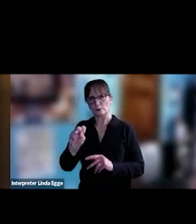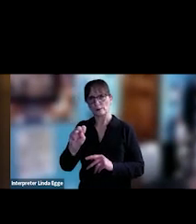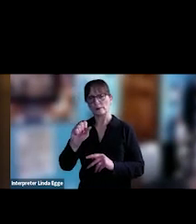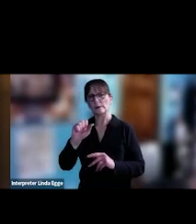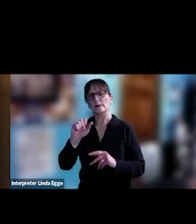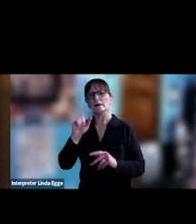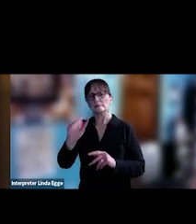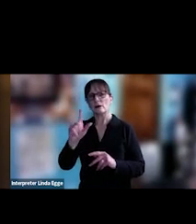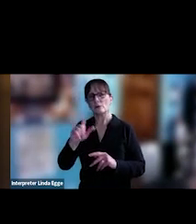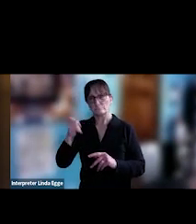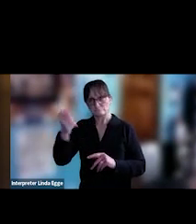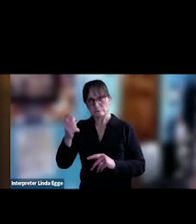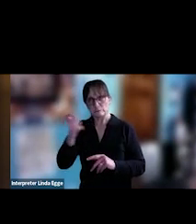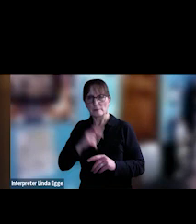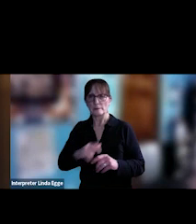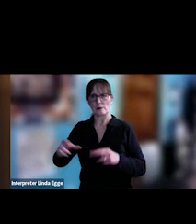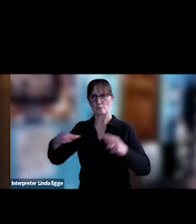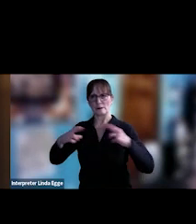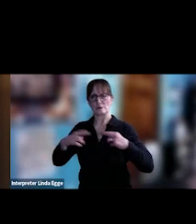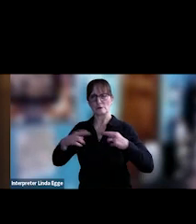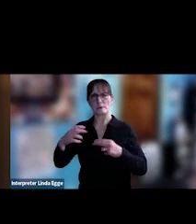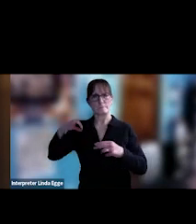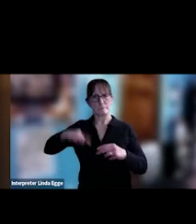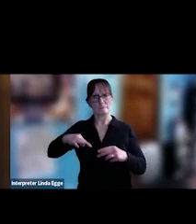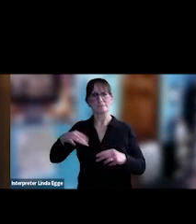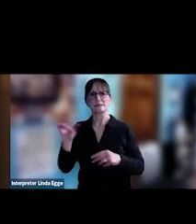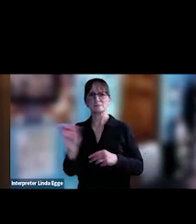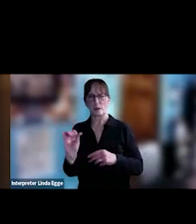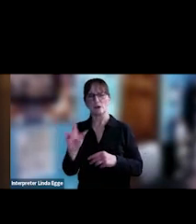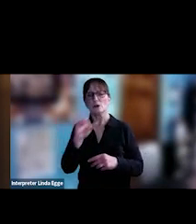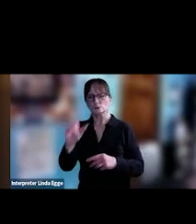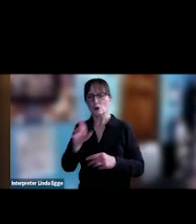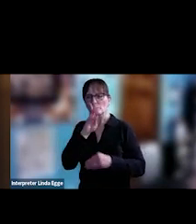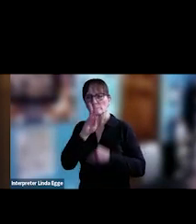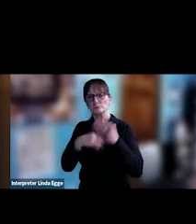are receiving retirement benefits. So when people talk about Social Security benefits,